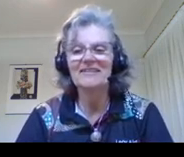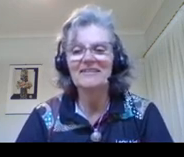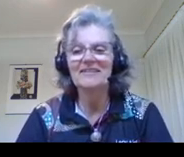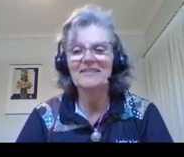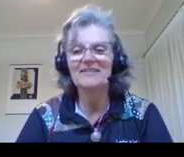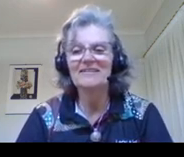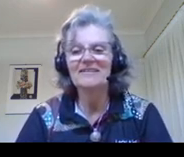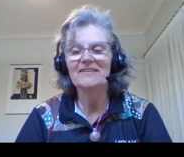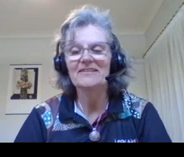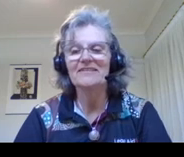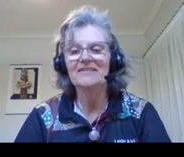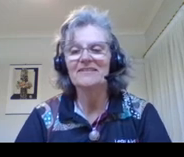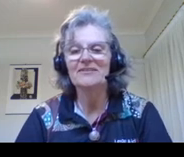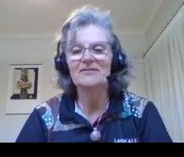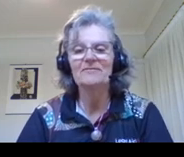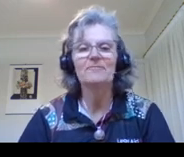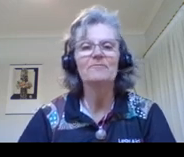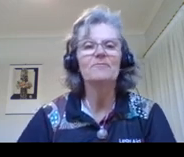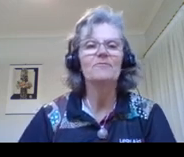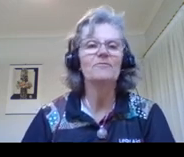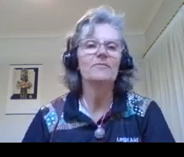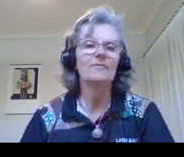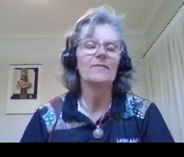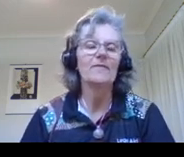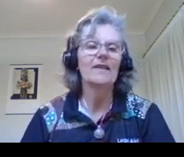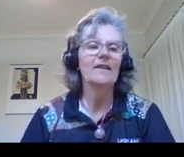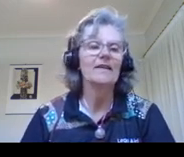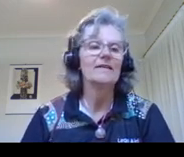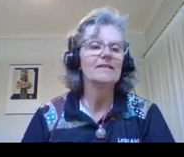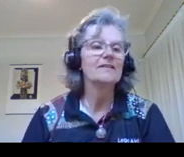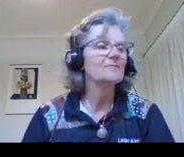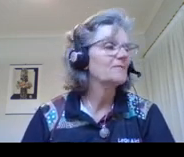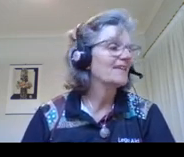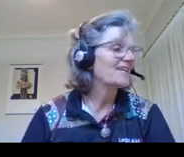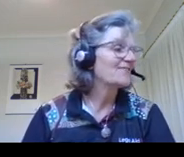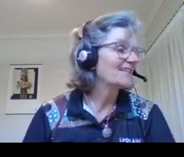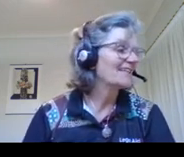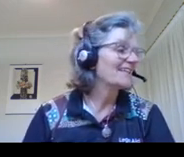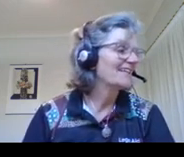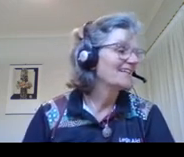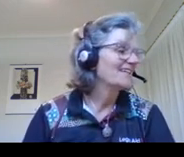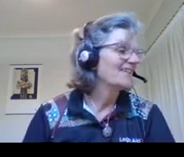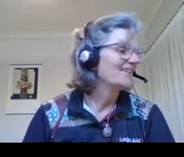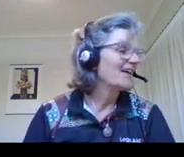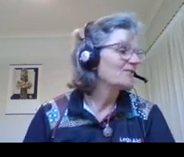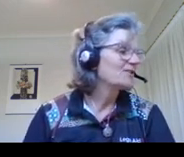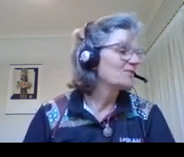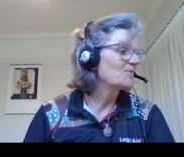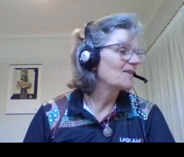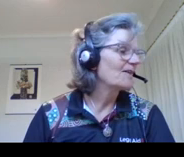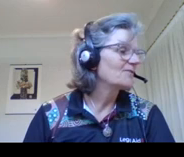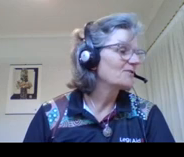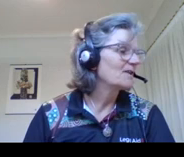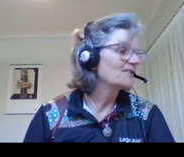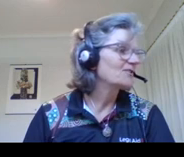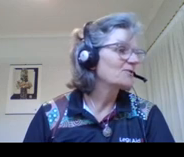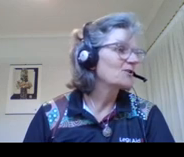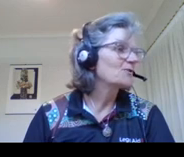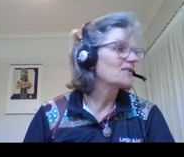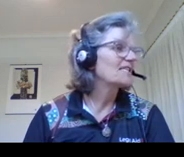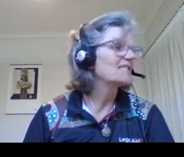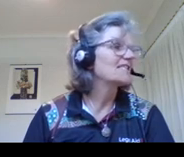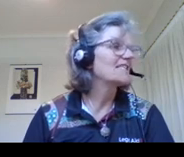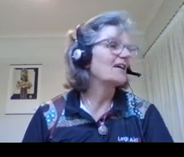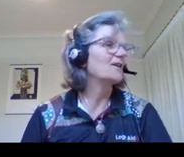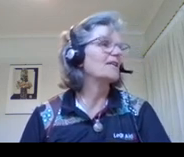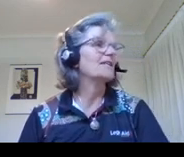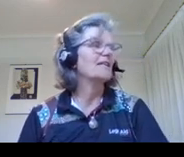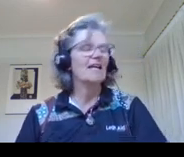be involved in scams yeah definitely that was a that was one to draw your attention to that one